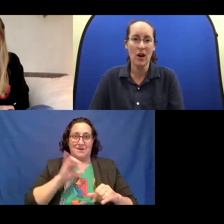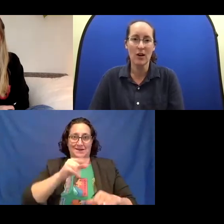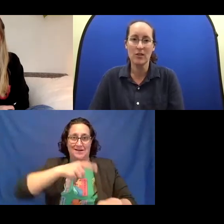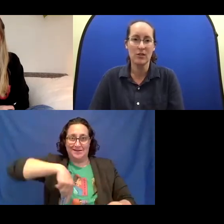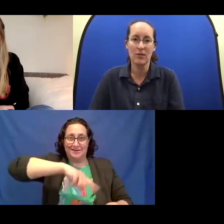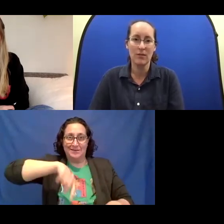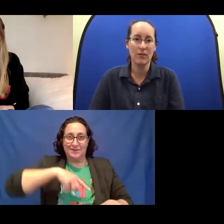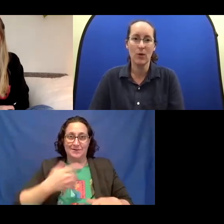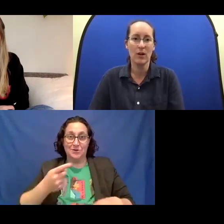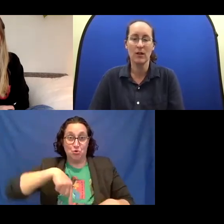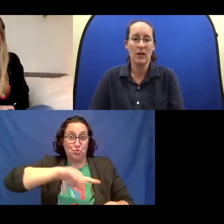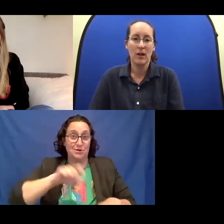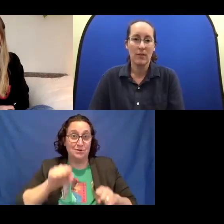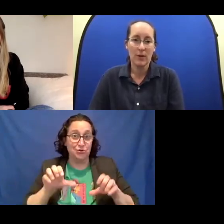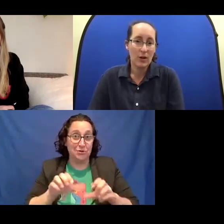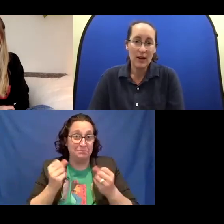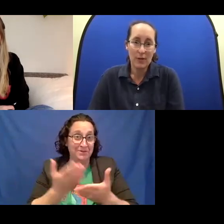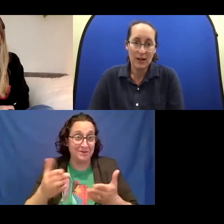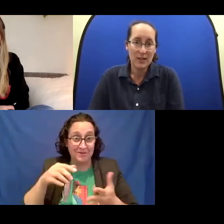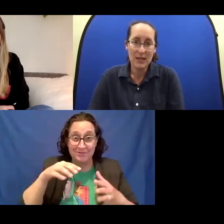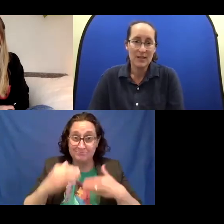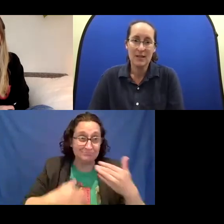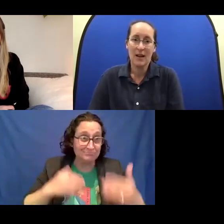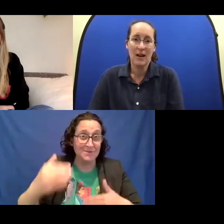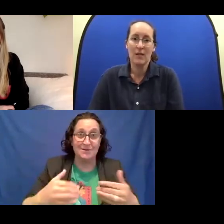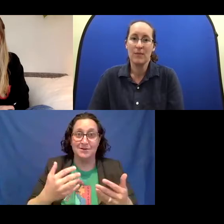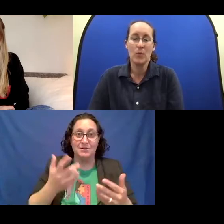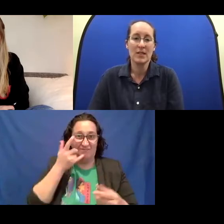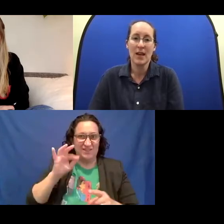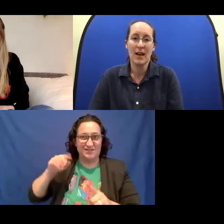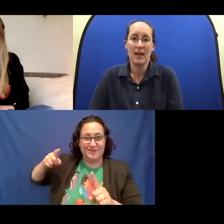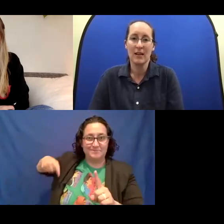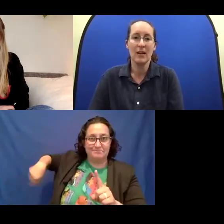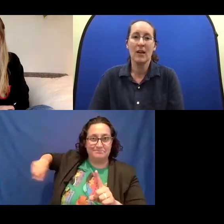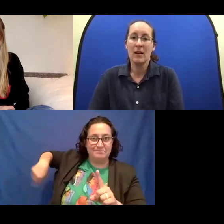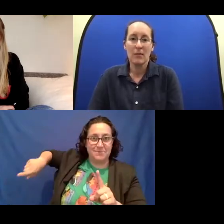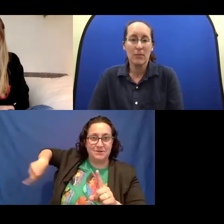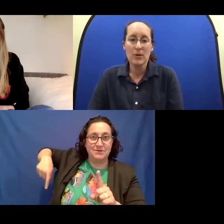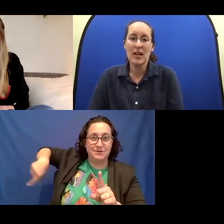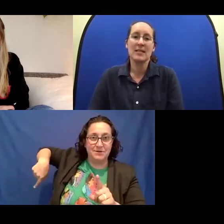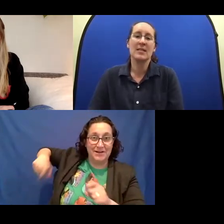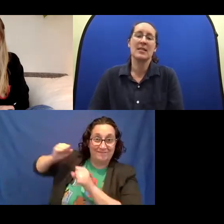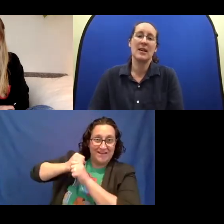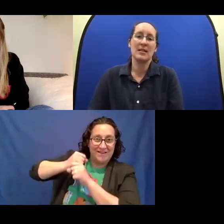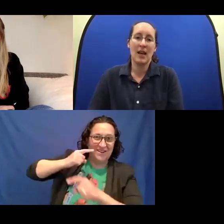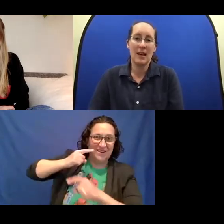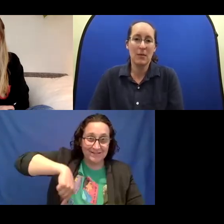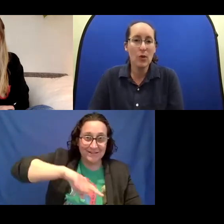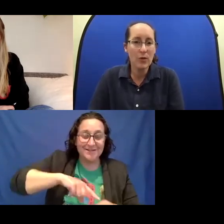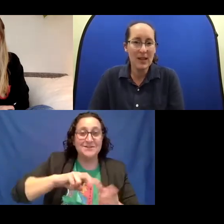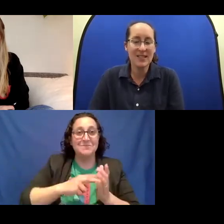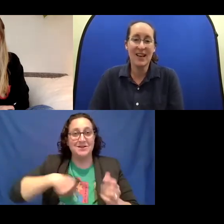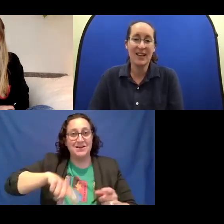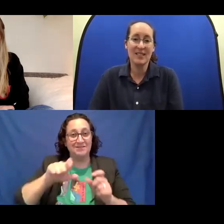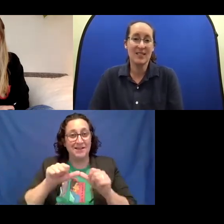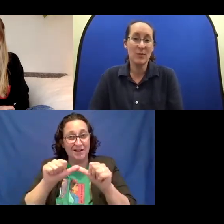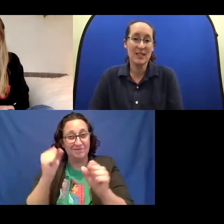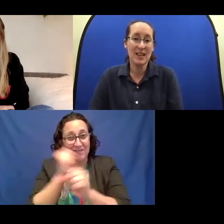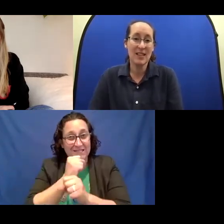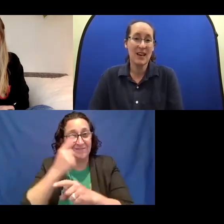charge for great advancements. We see that in protests and in movements and we see that a